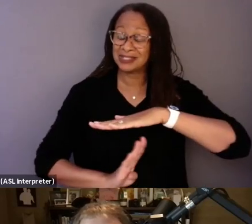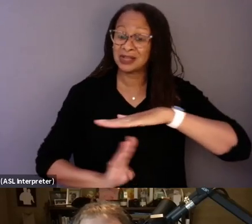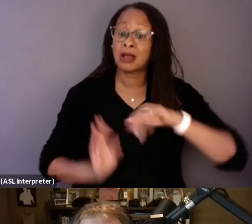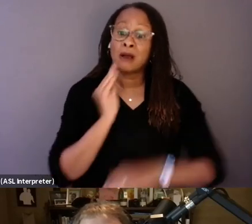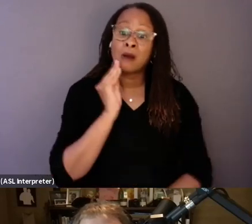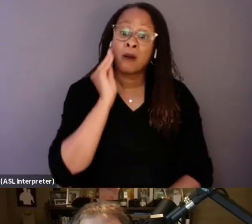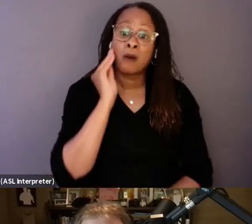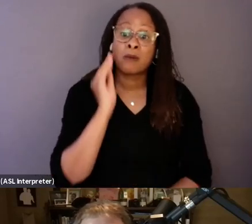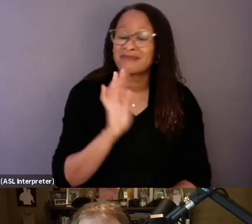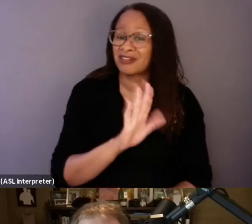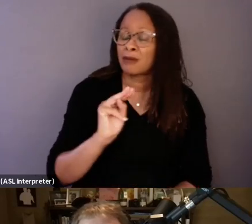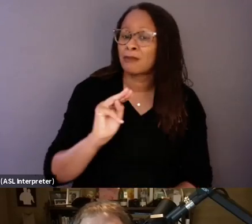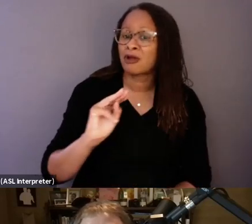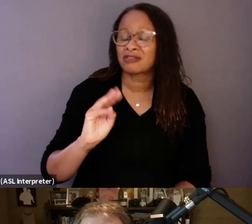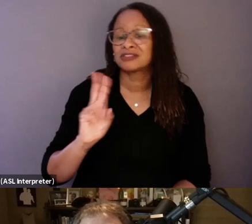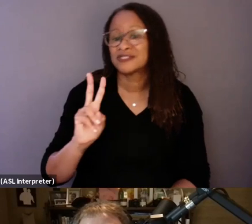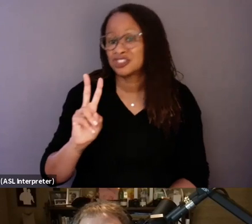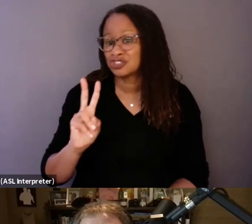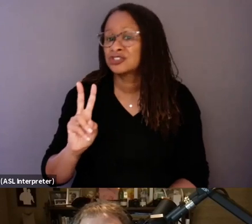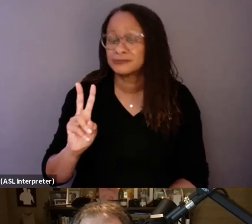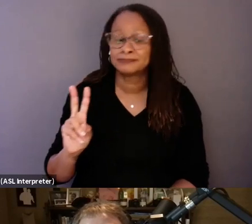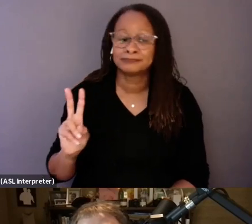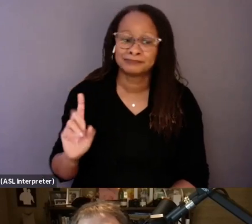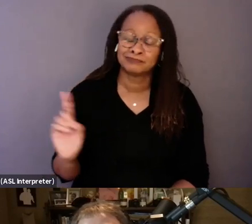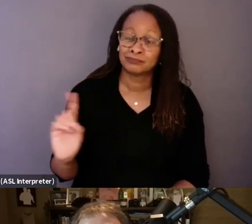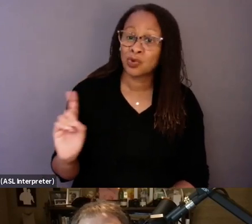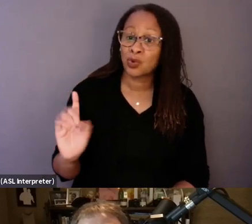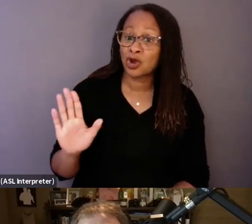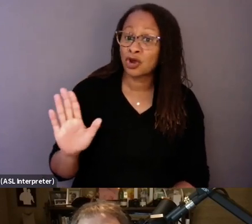in Martha's vineyard, the home she's in now and where her personal archive